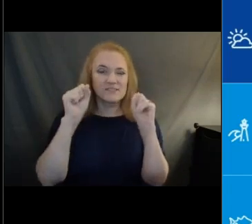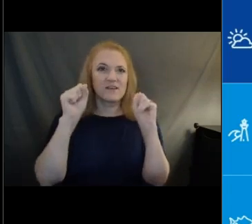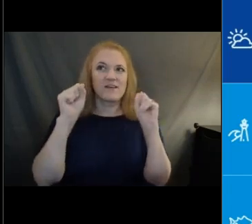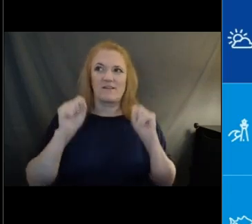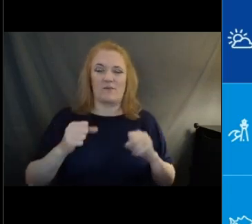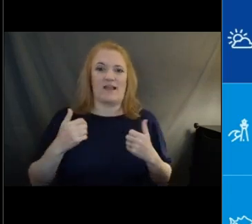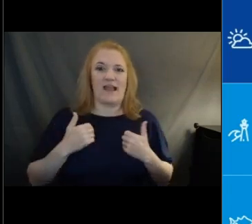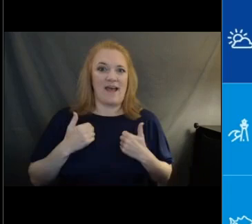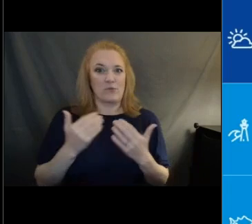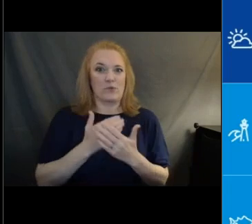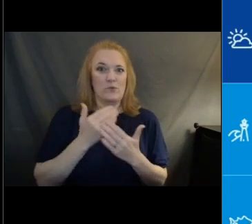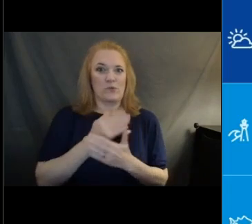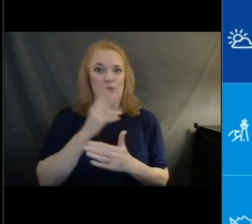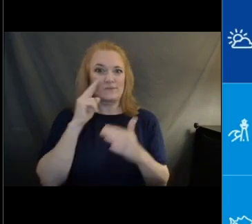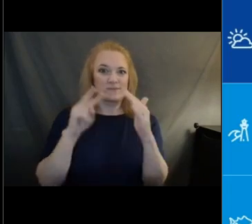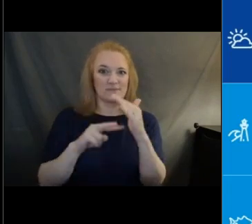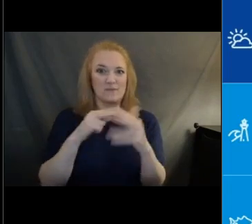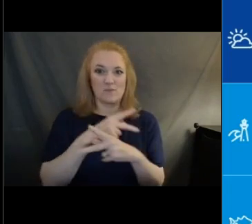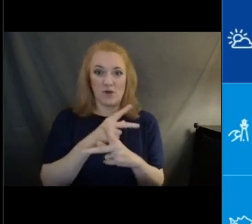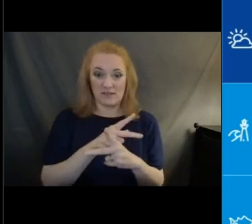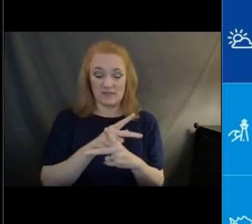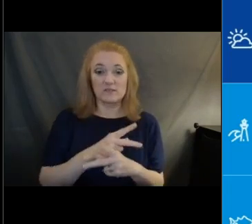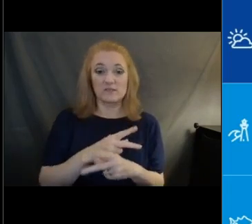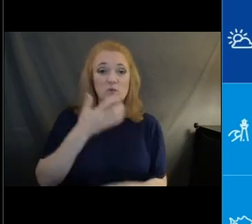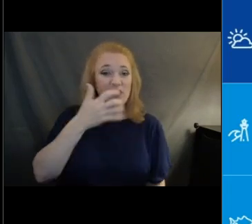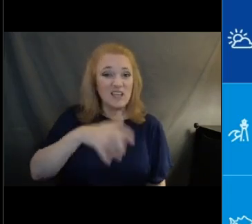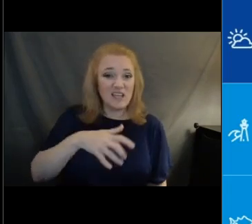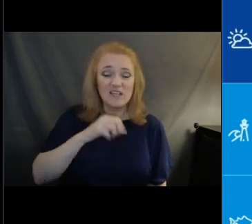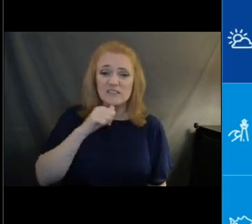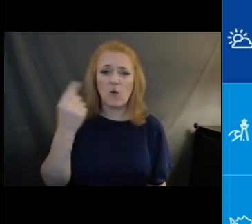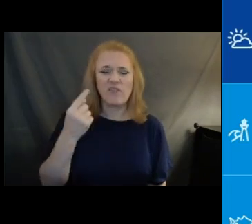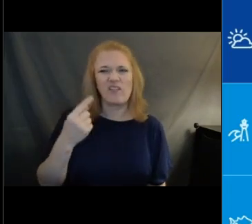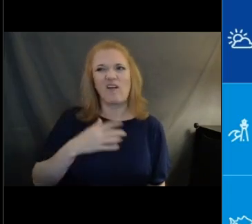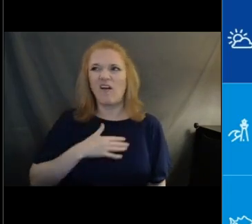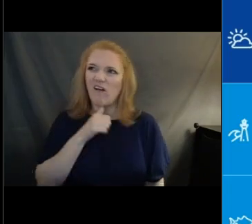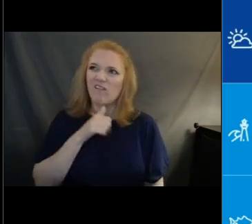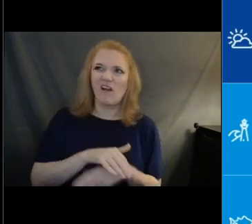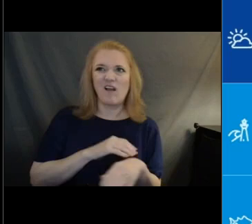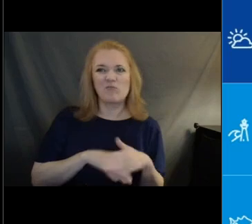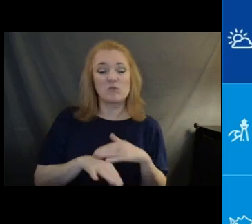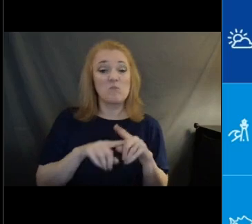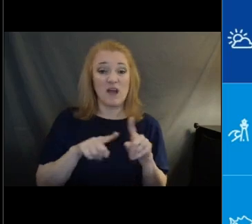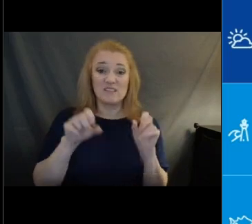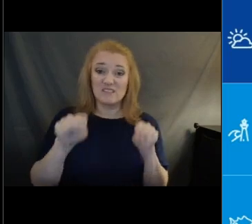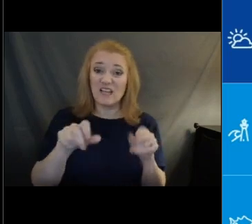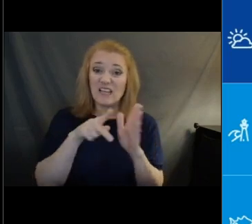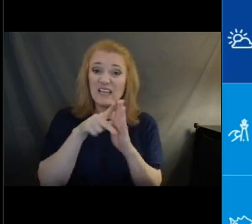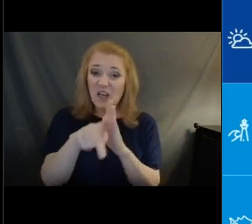up. So as you know, heat's not just uncomfortable, it's deadly, and as you saw from the poll, you're